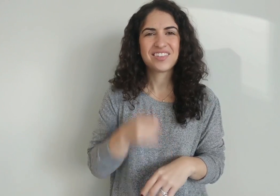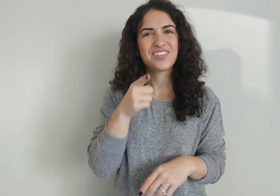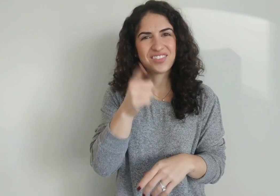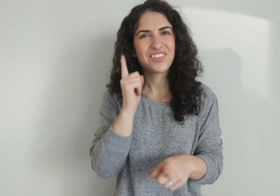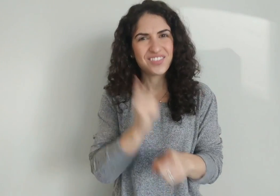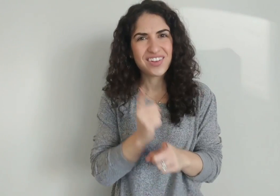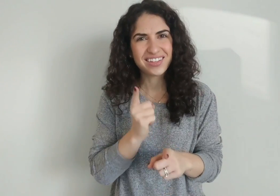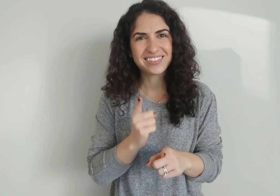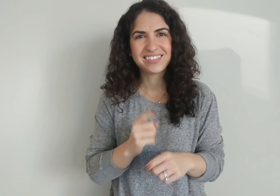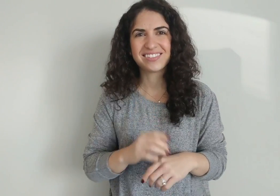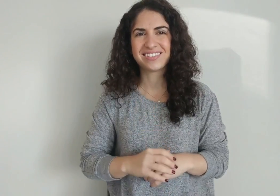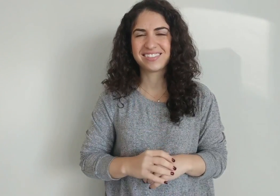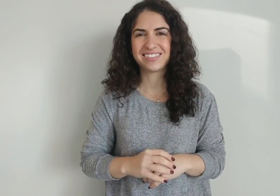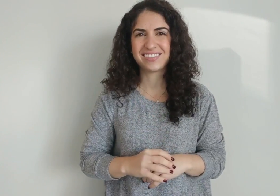"You're correct."